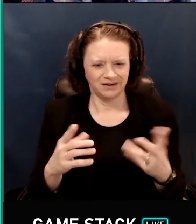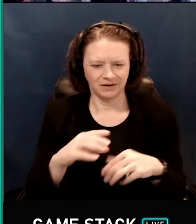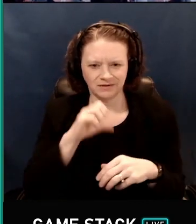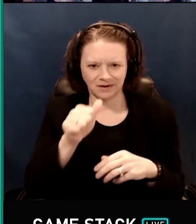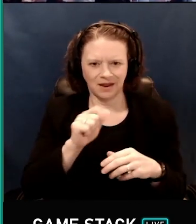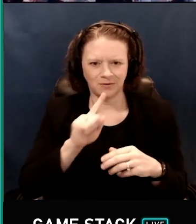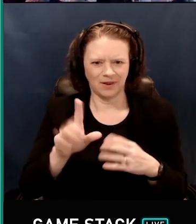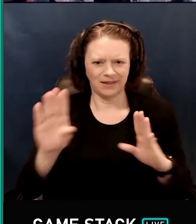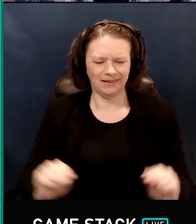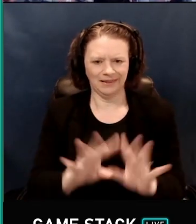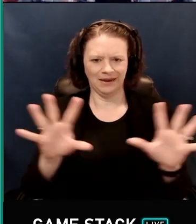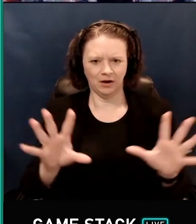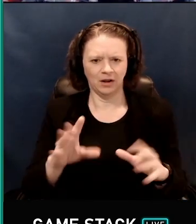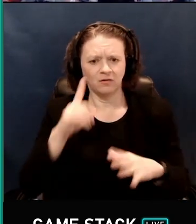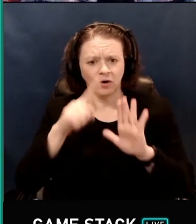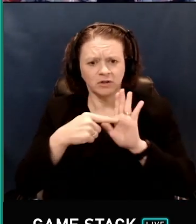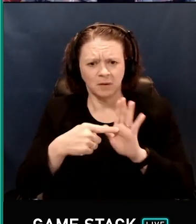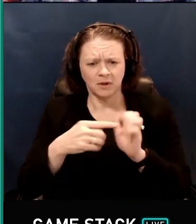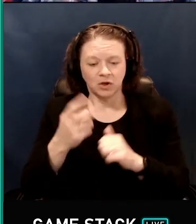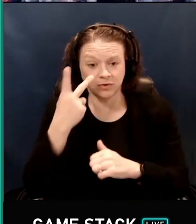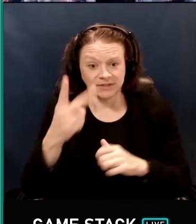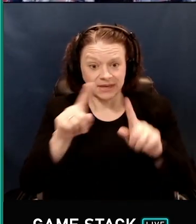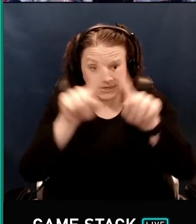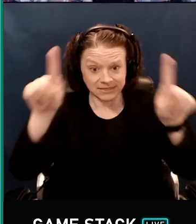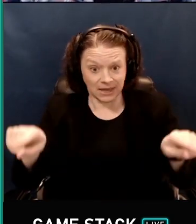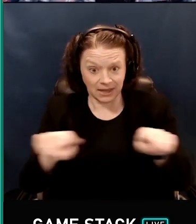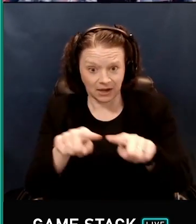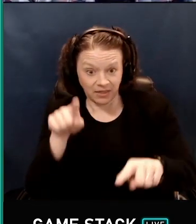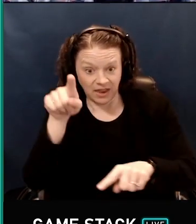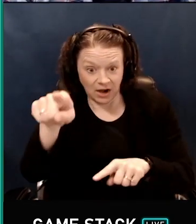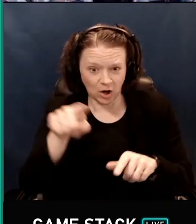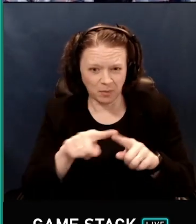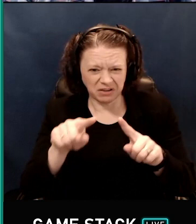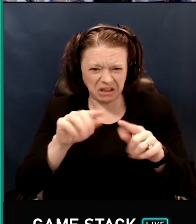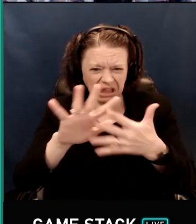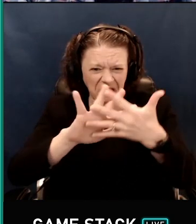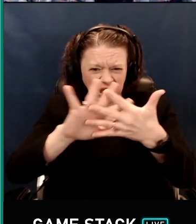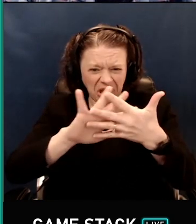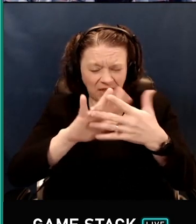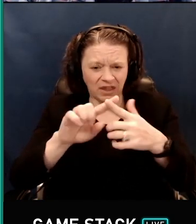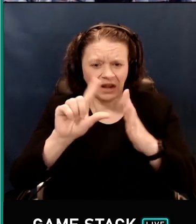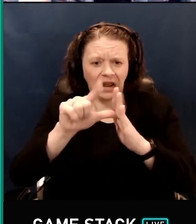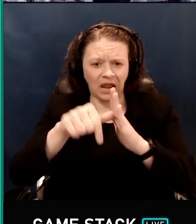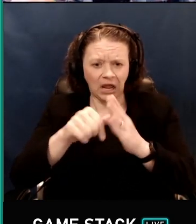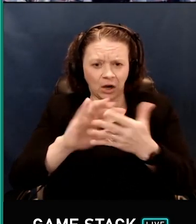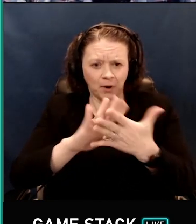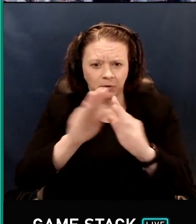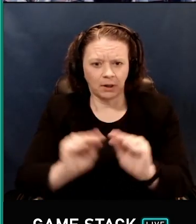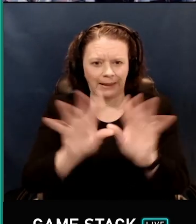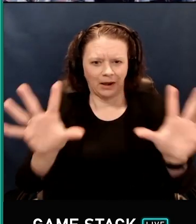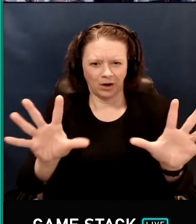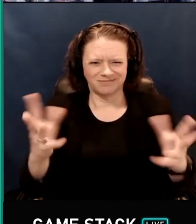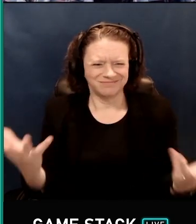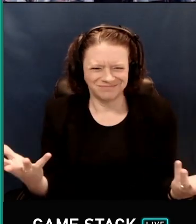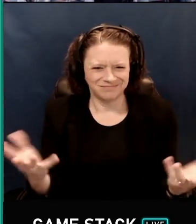wait another ten seconds before you can read that, what that is. And this is a little bit of a joke, but I'm sure people have felt this pain before,